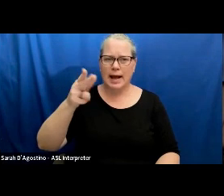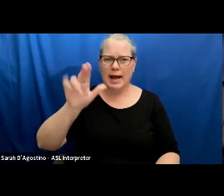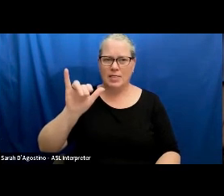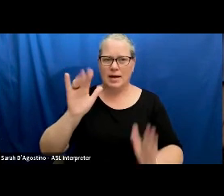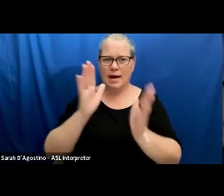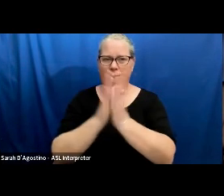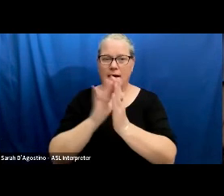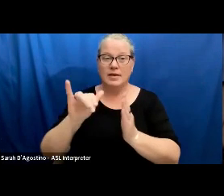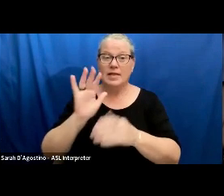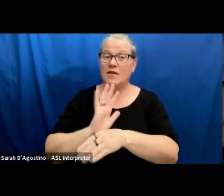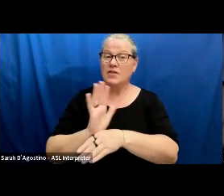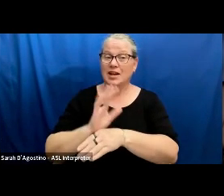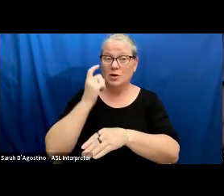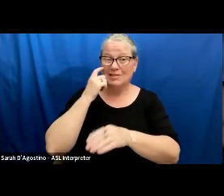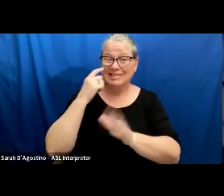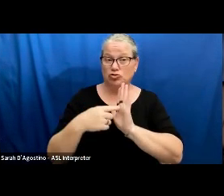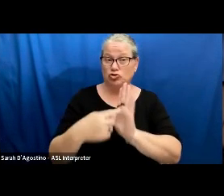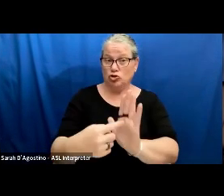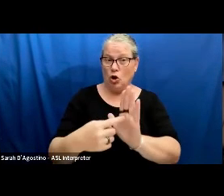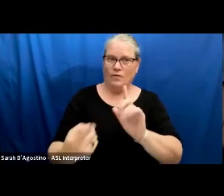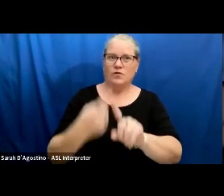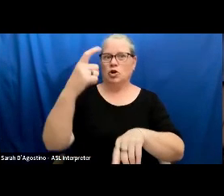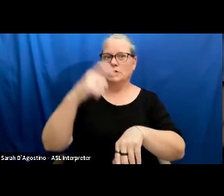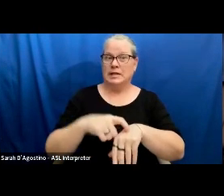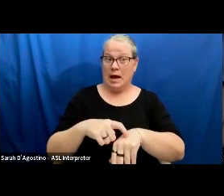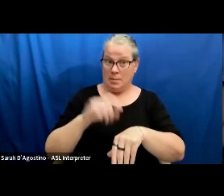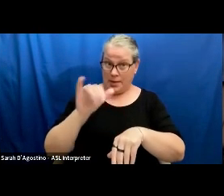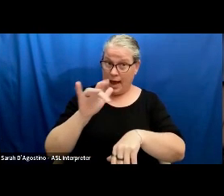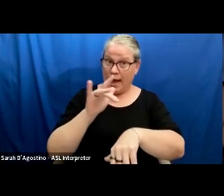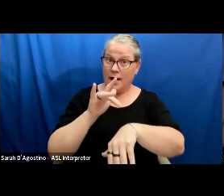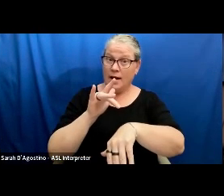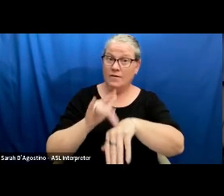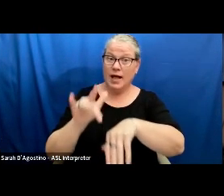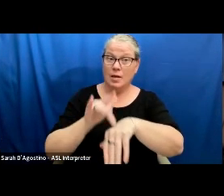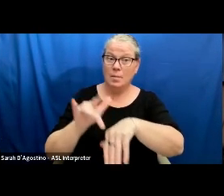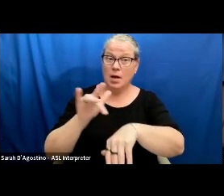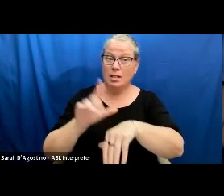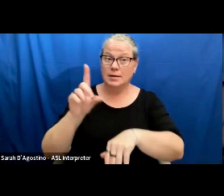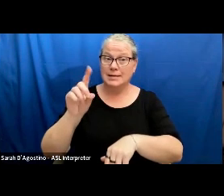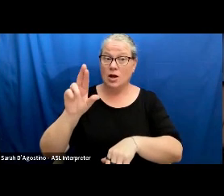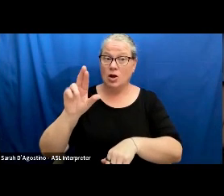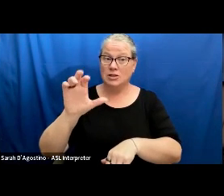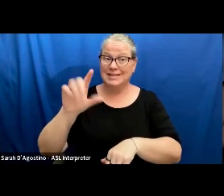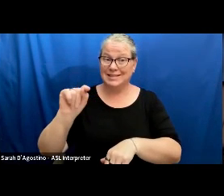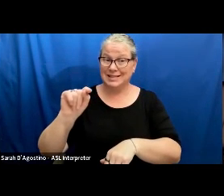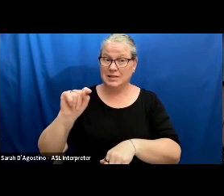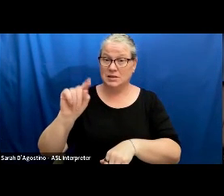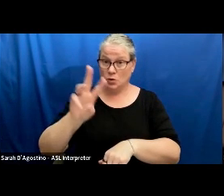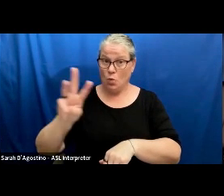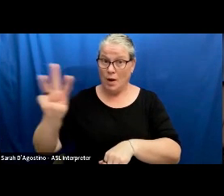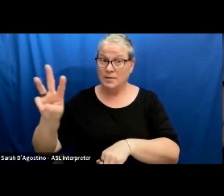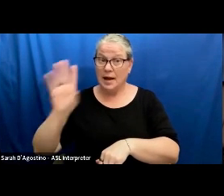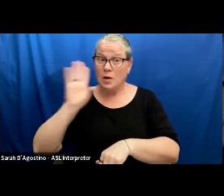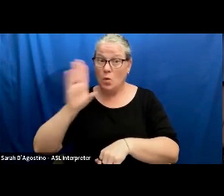at this webinar going to be made available on drct's website or other channels because